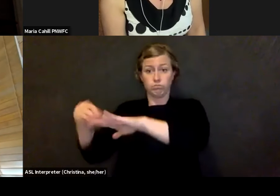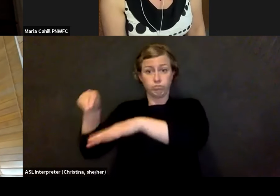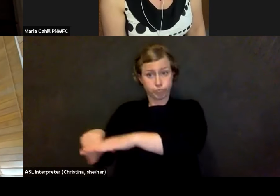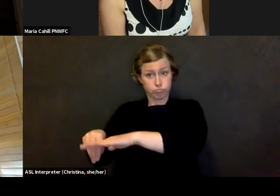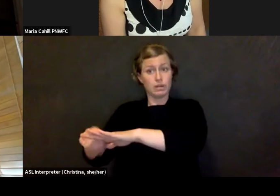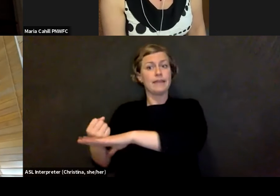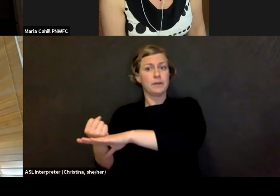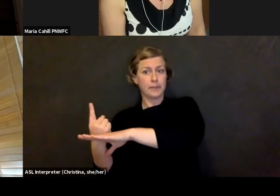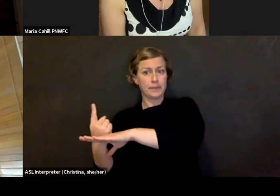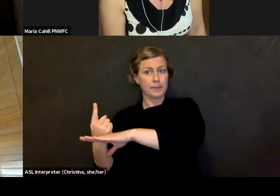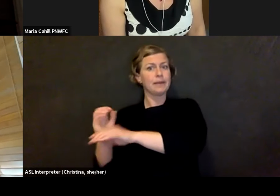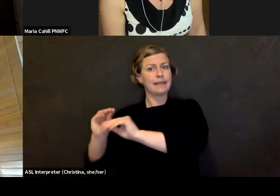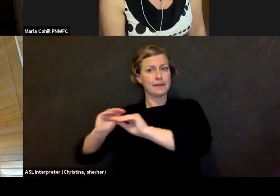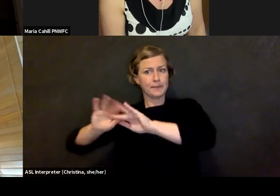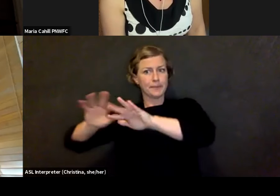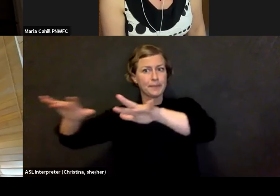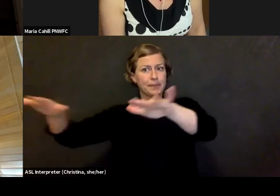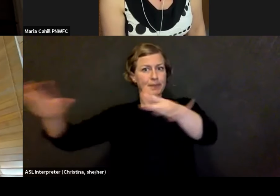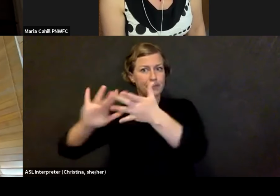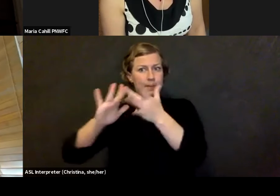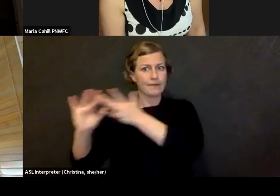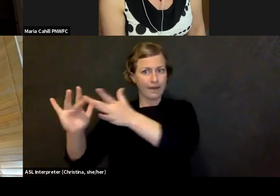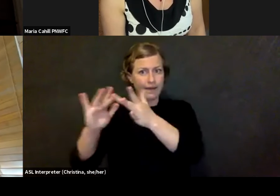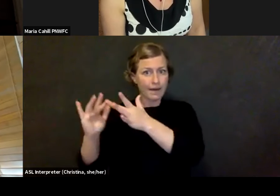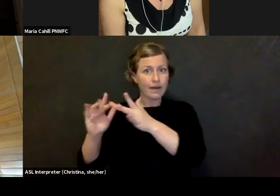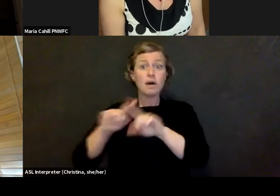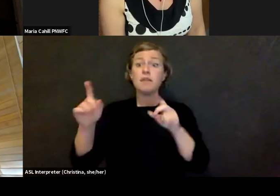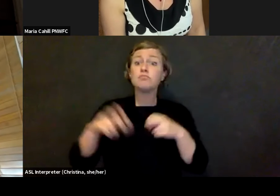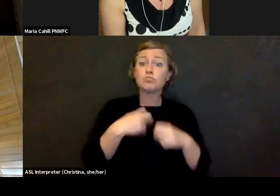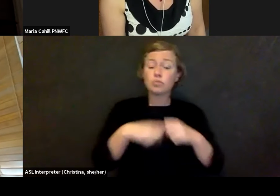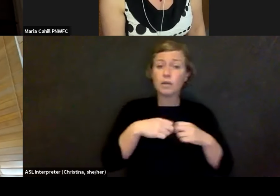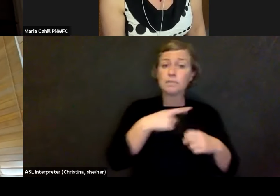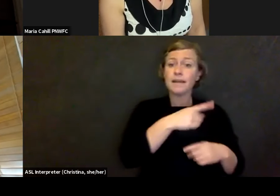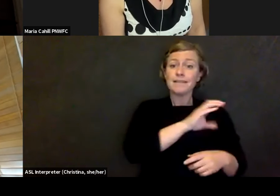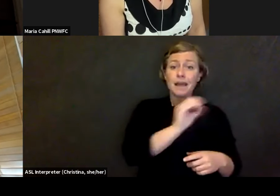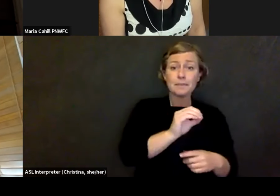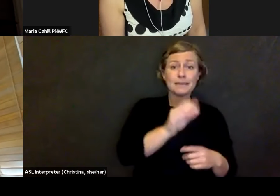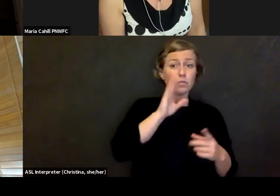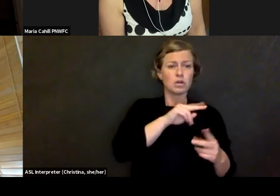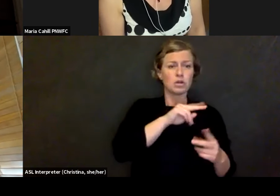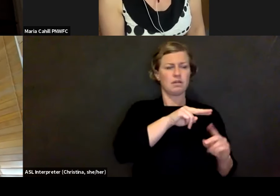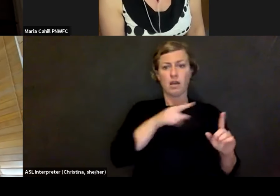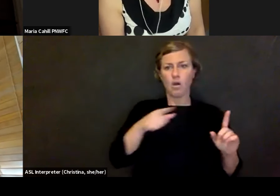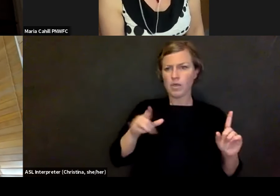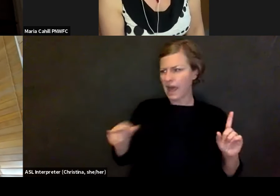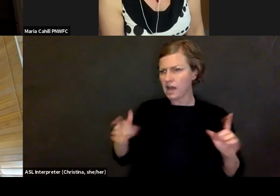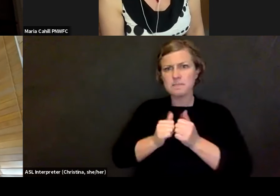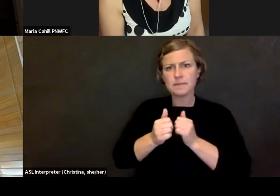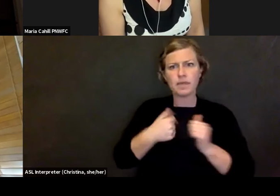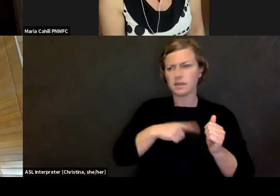ground and they just piggy back